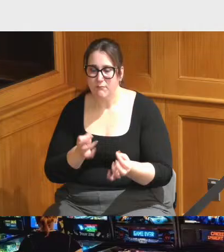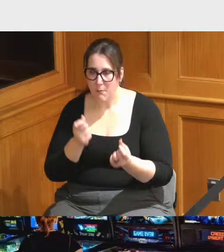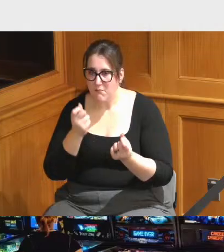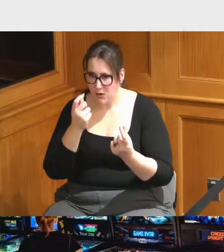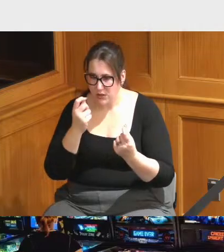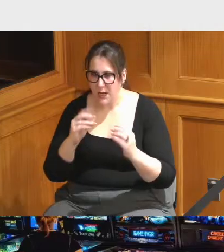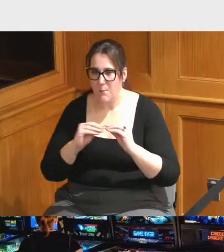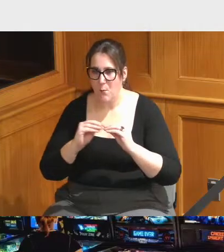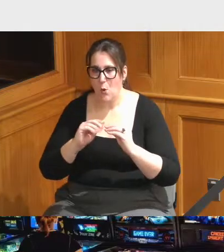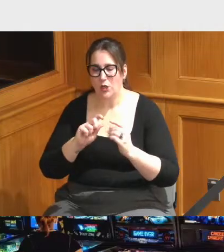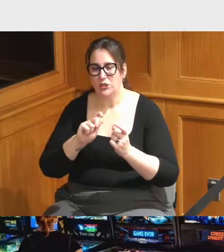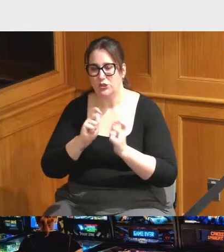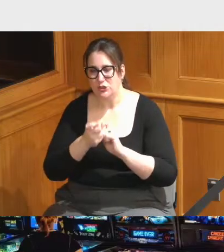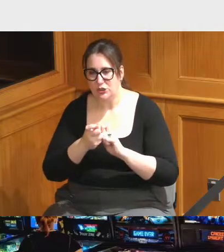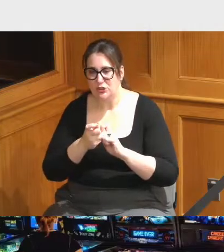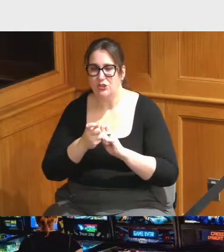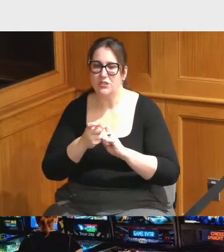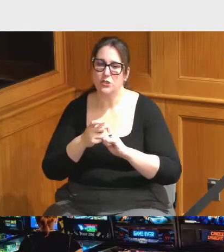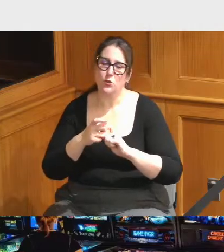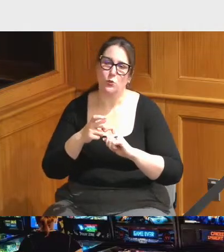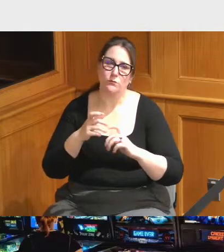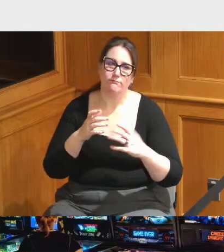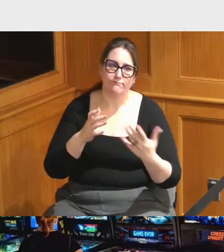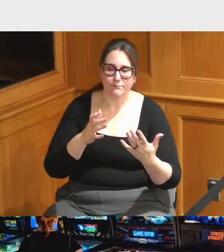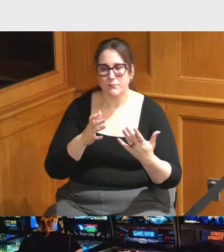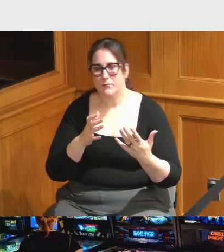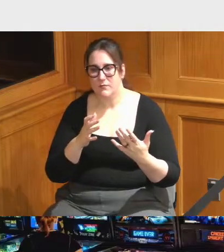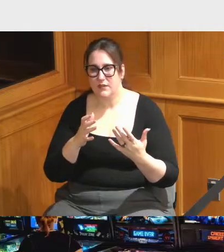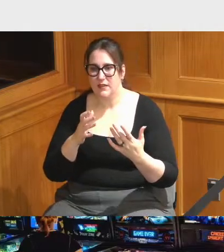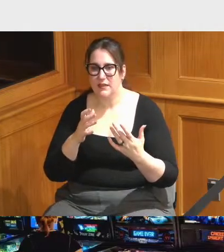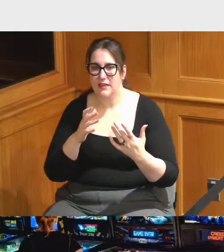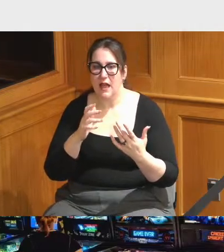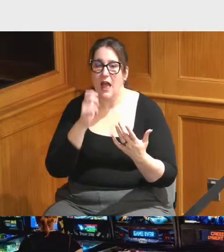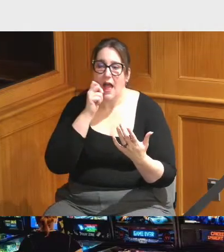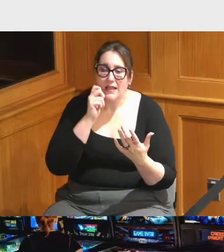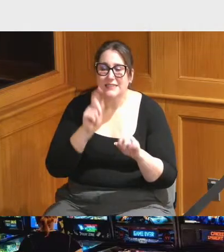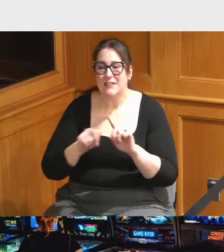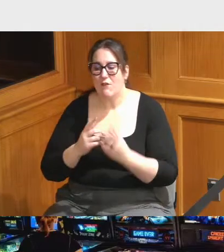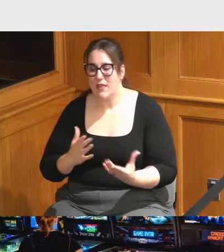demographic conditions in the city and county, put forward this development program, this this